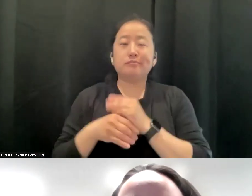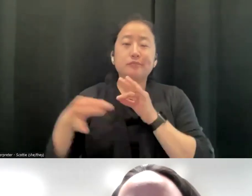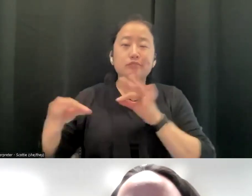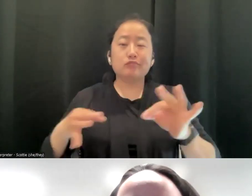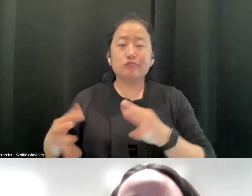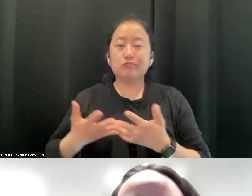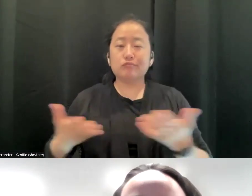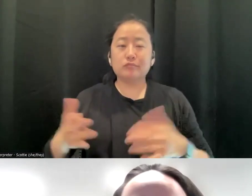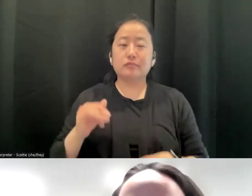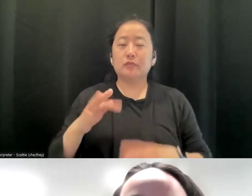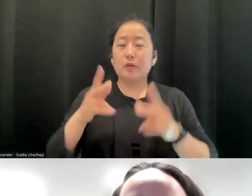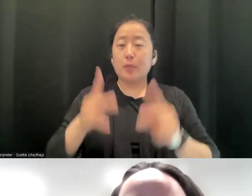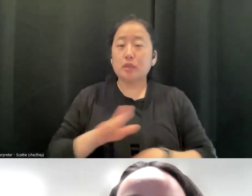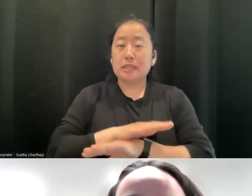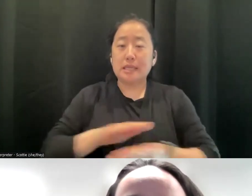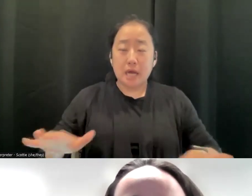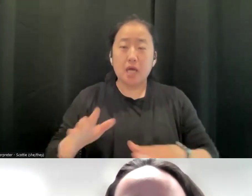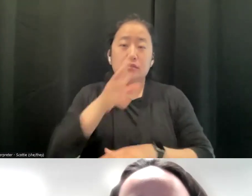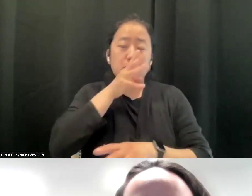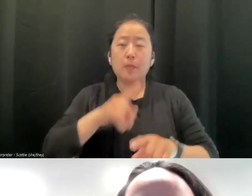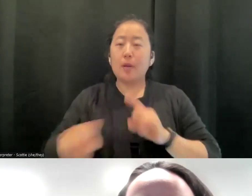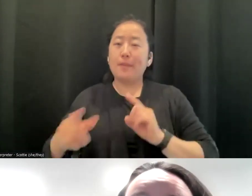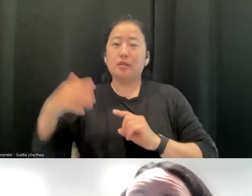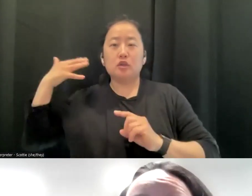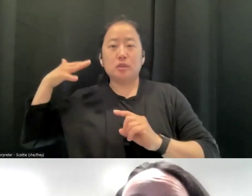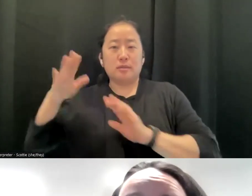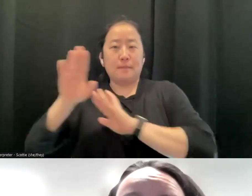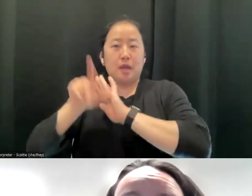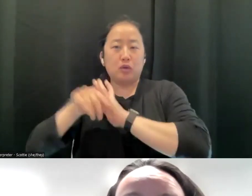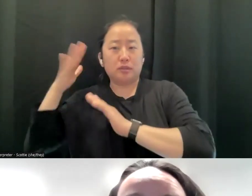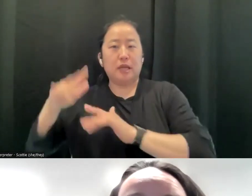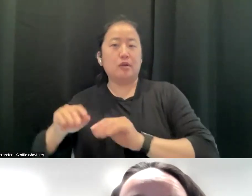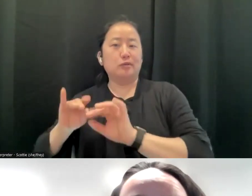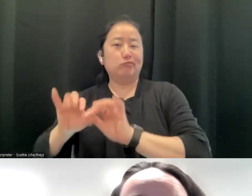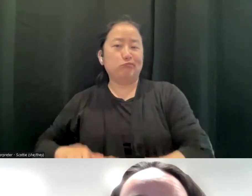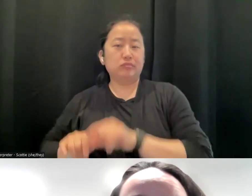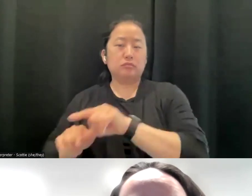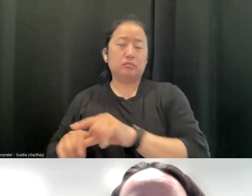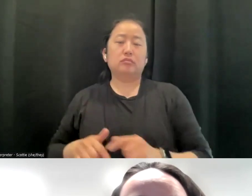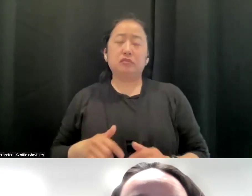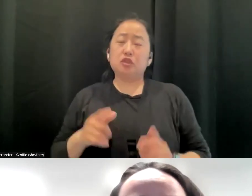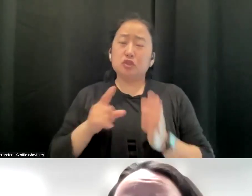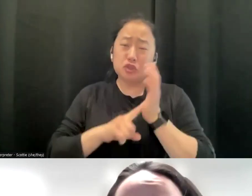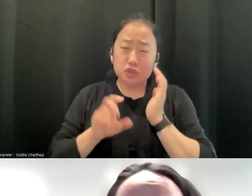somebody is not talking but there's a sound in the background. So definitely check that out if you haven't, because it's a great tool, and you can also